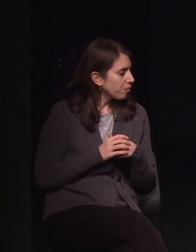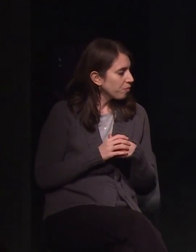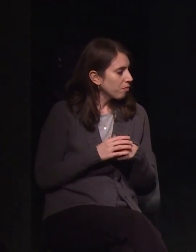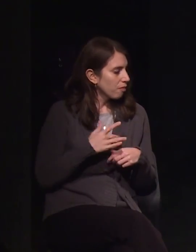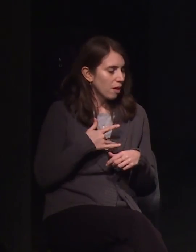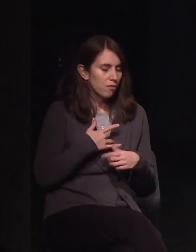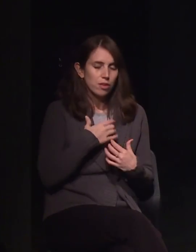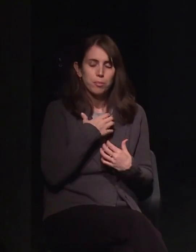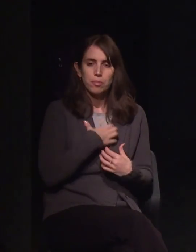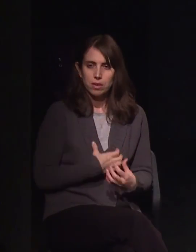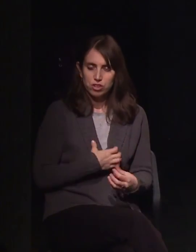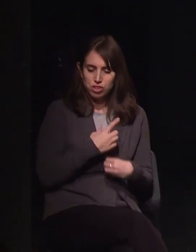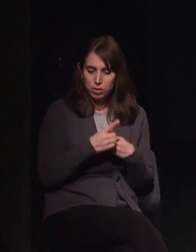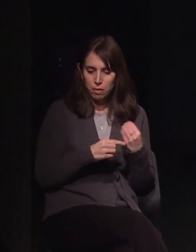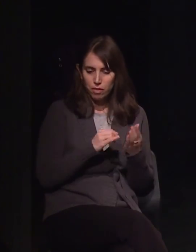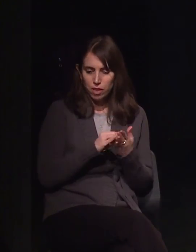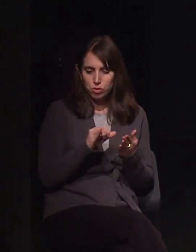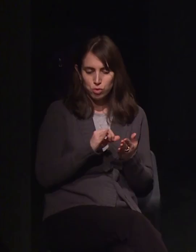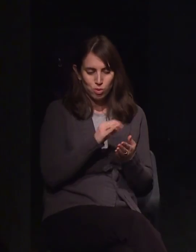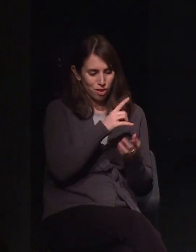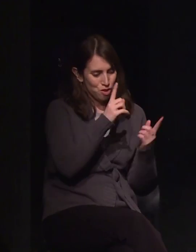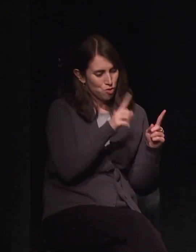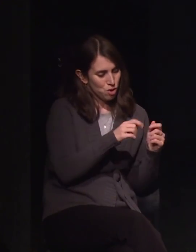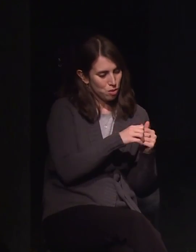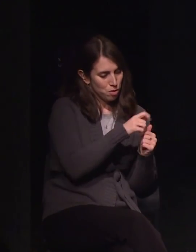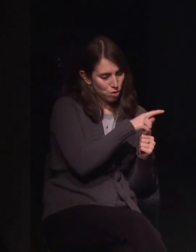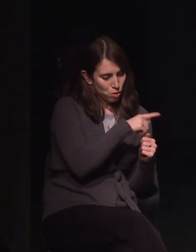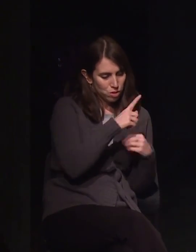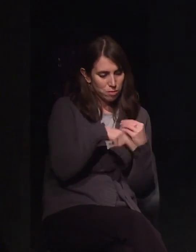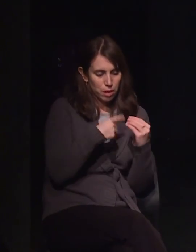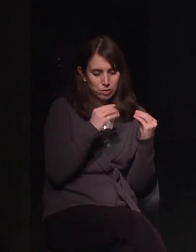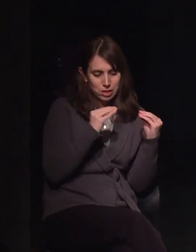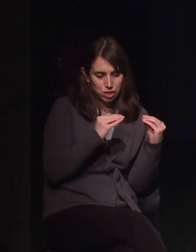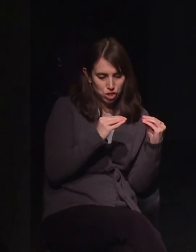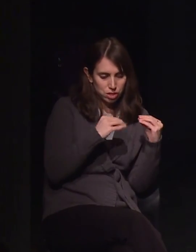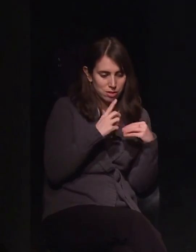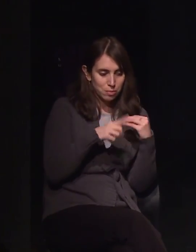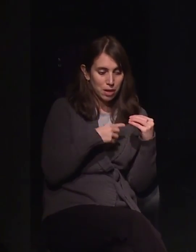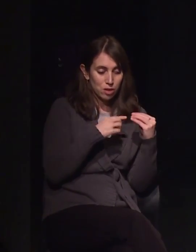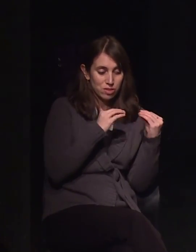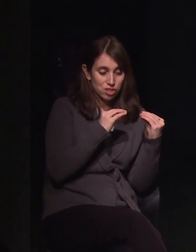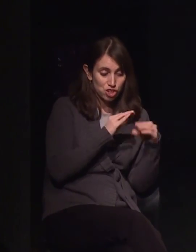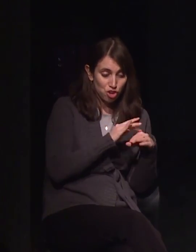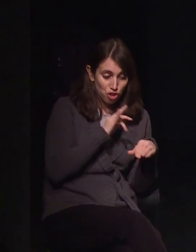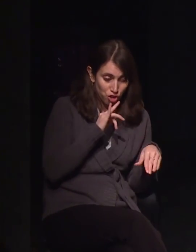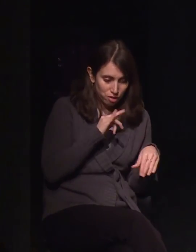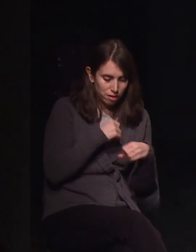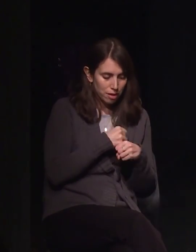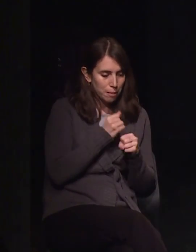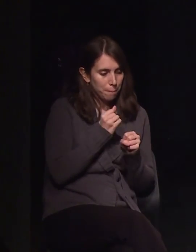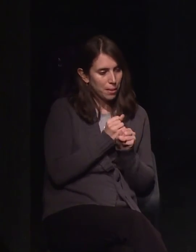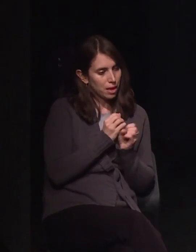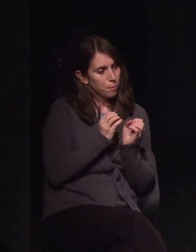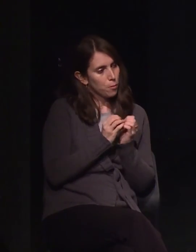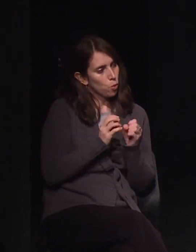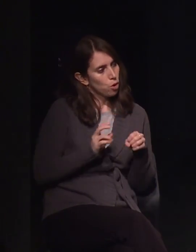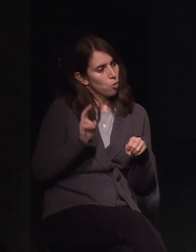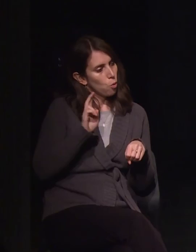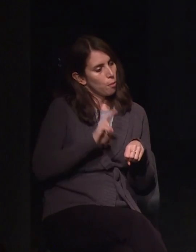I think it is, I agree with you, it is about teaching. It’s about teaching early, it’s about normalizing what entrepreneurship means, not